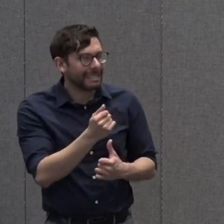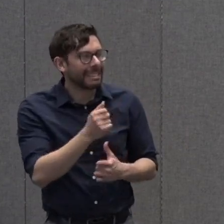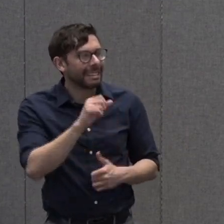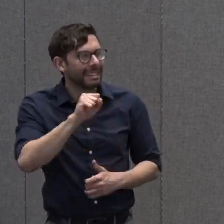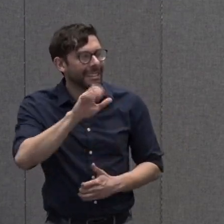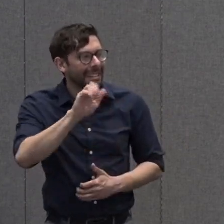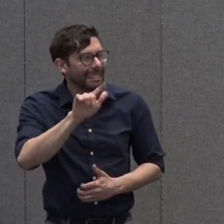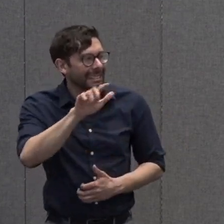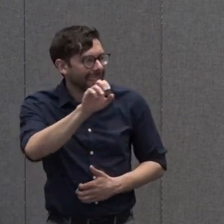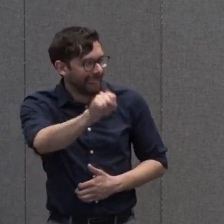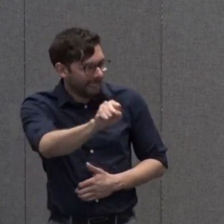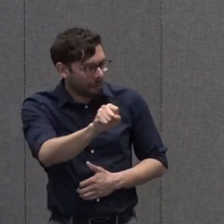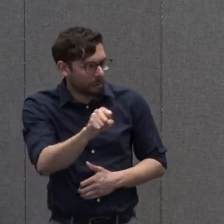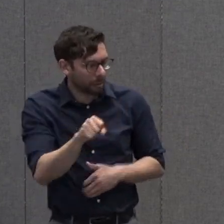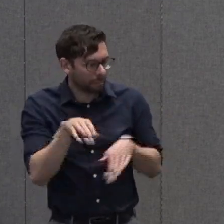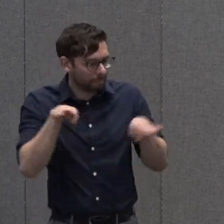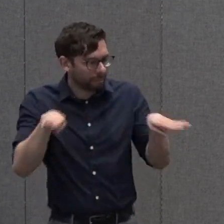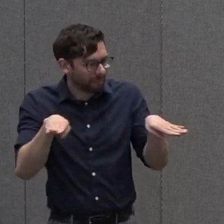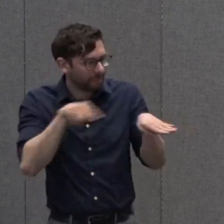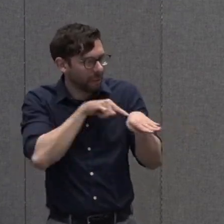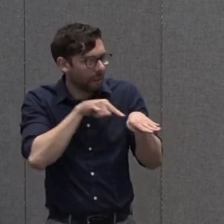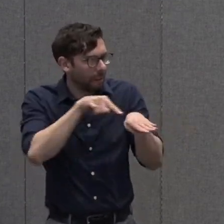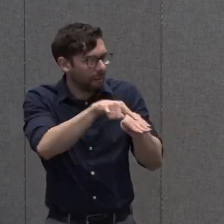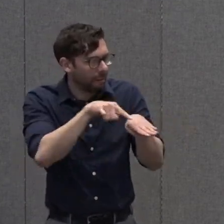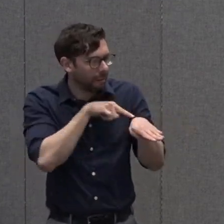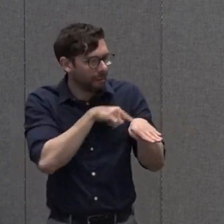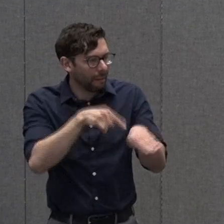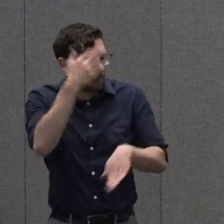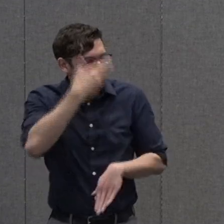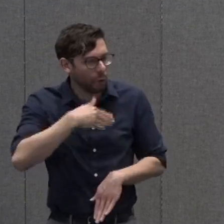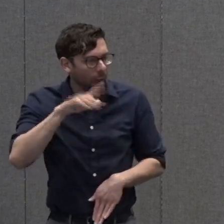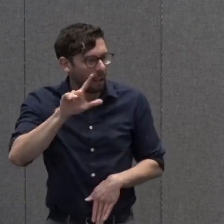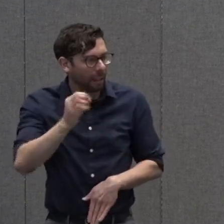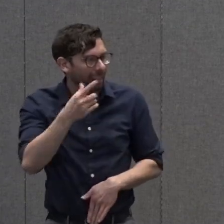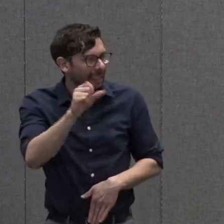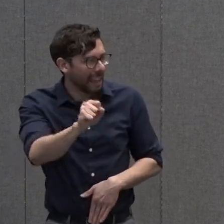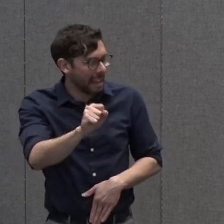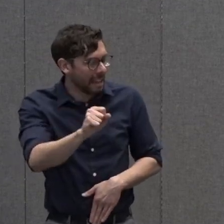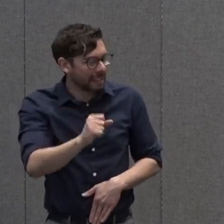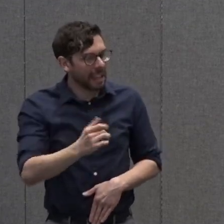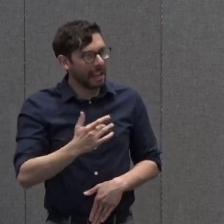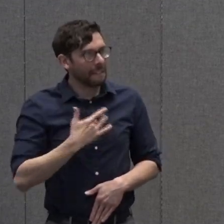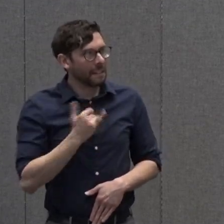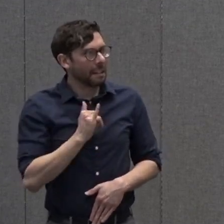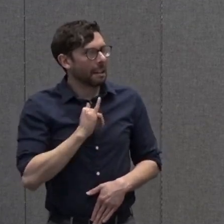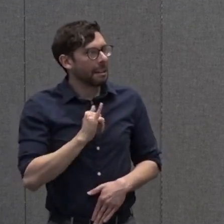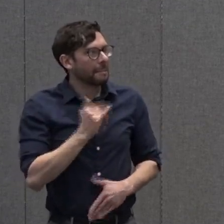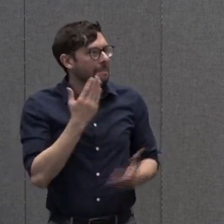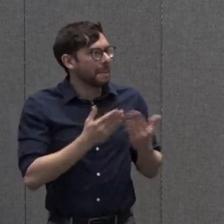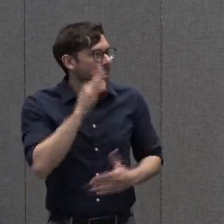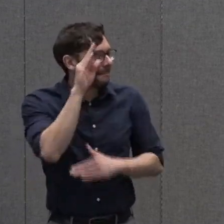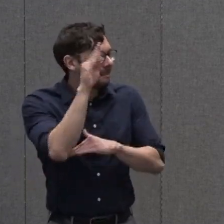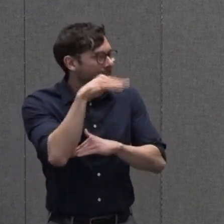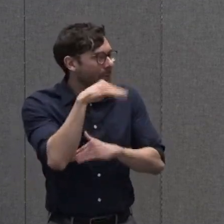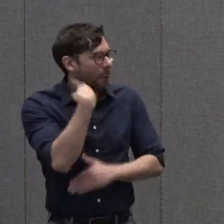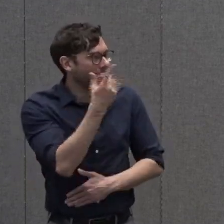that look, that remind me a lot of what we would think a dinosaur would look like. Can I touch him? - You bet.